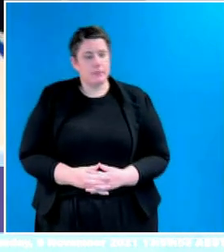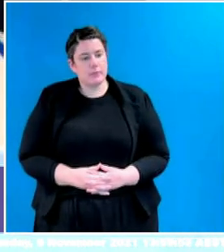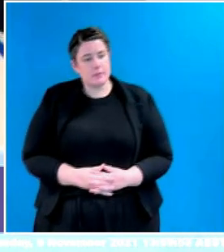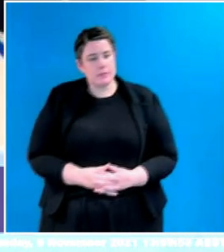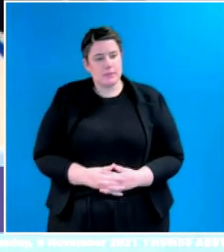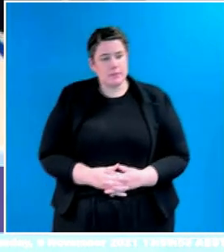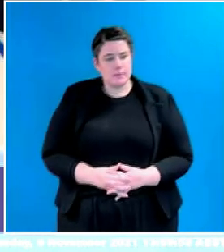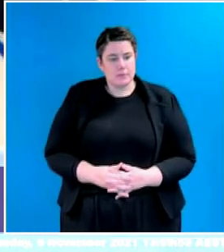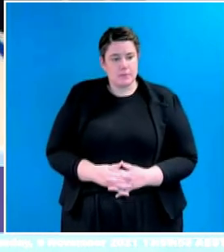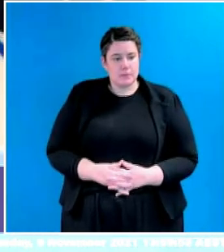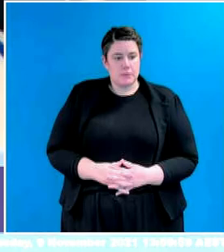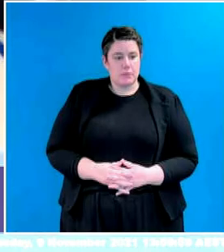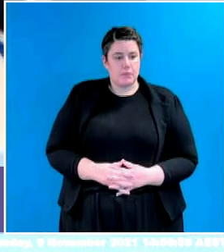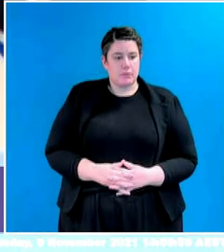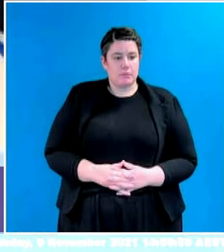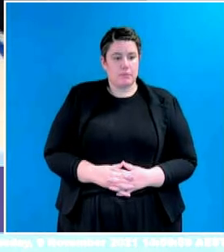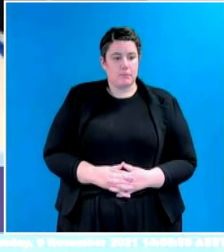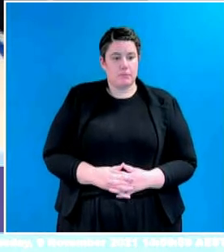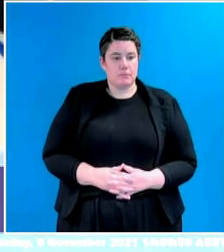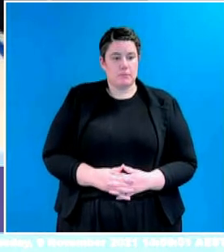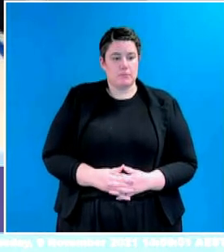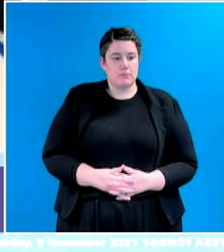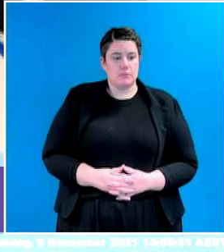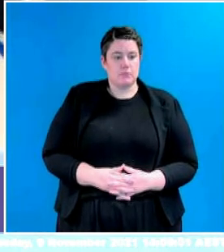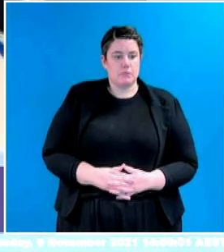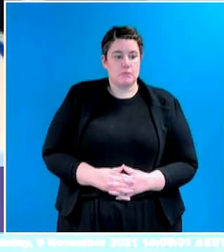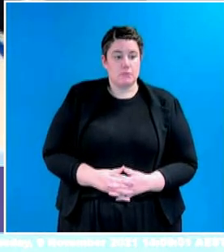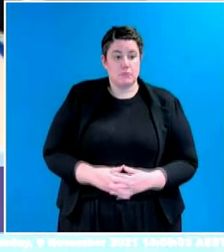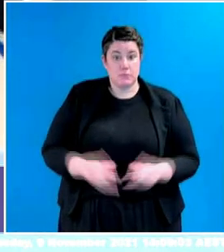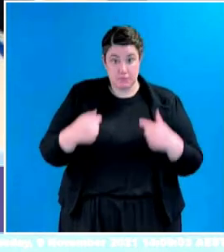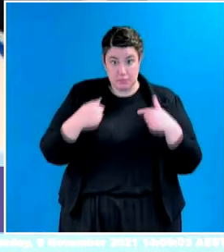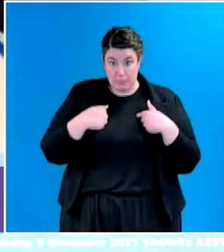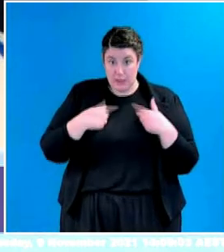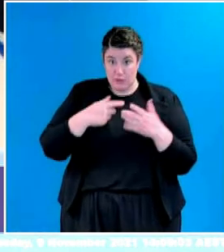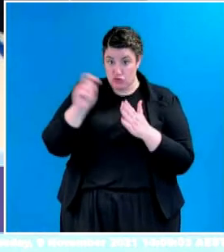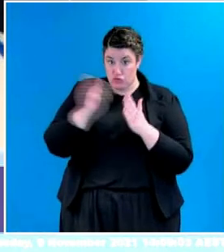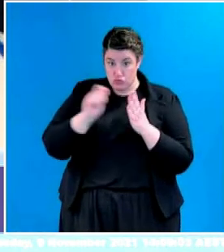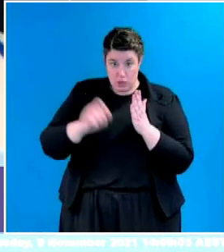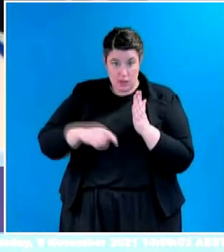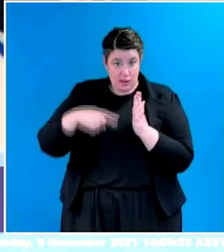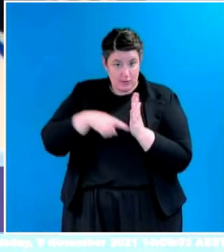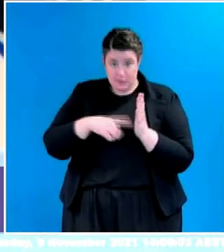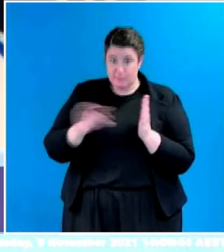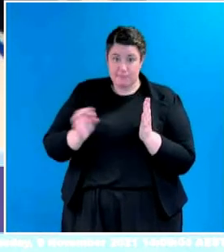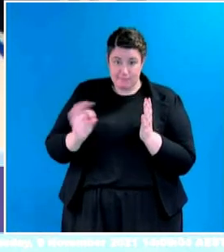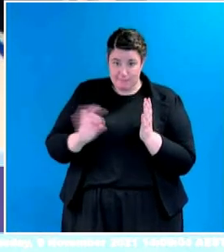Just to clarify, I didn't actually clear this paper but somebody